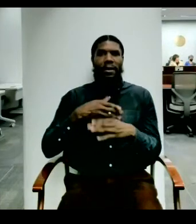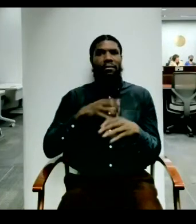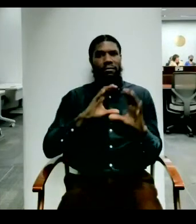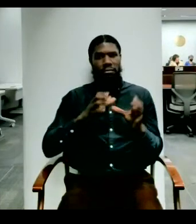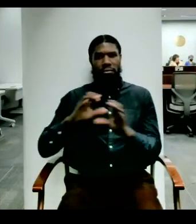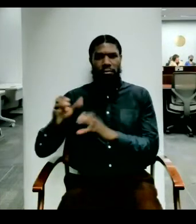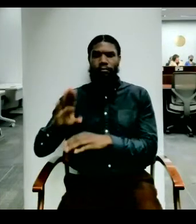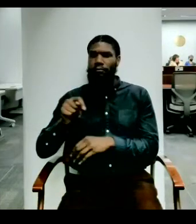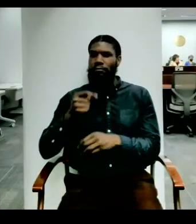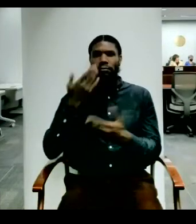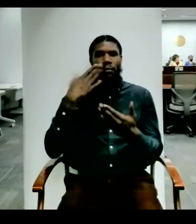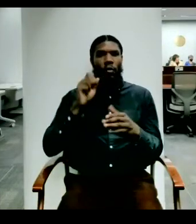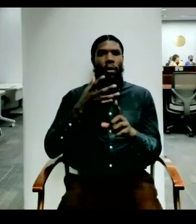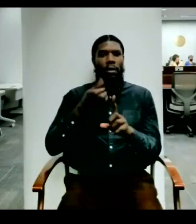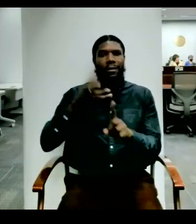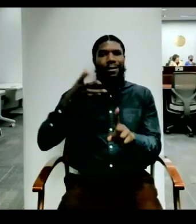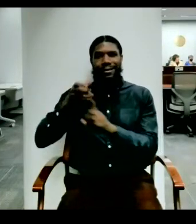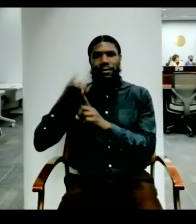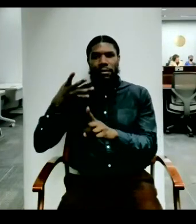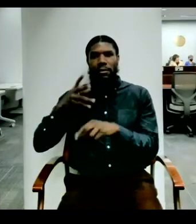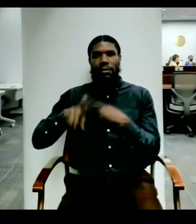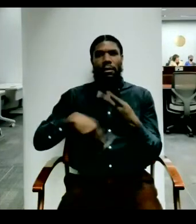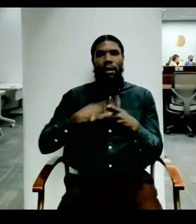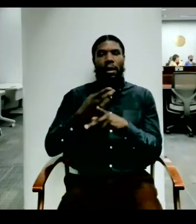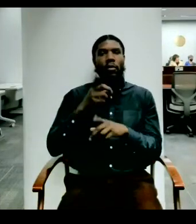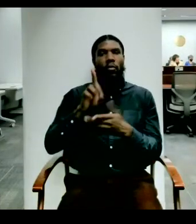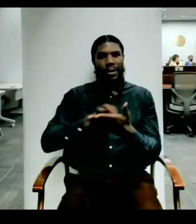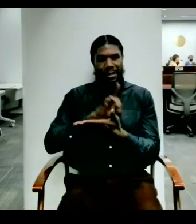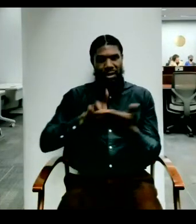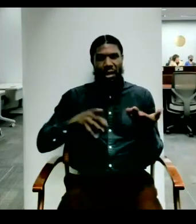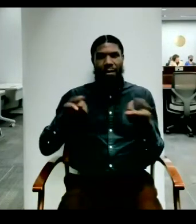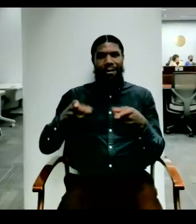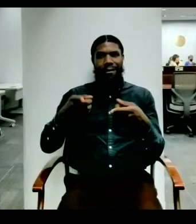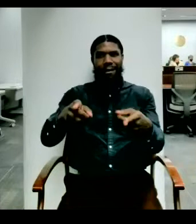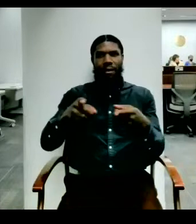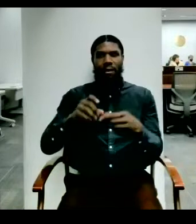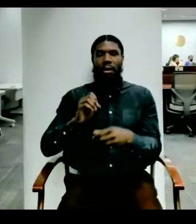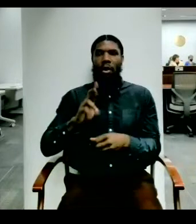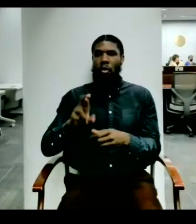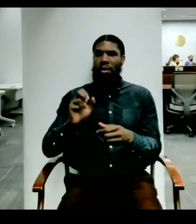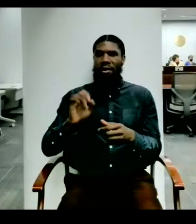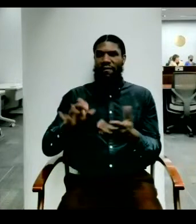the forms of discrimination that um have been taken place or if it sort of runs the gamut.